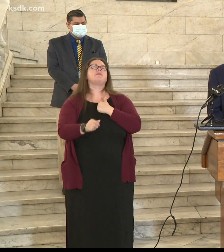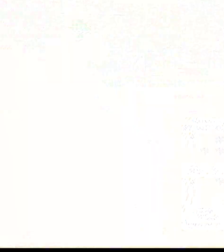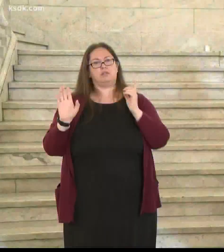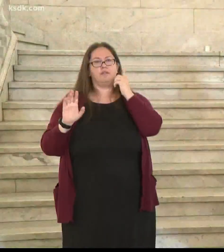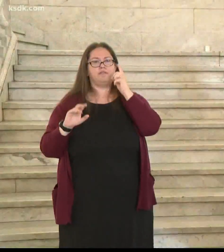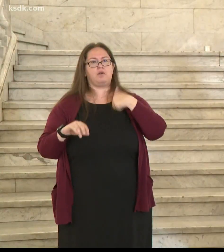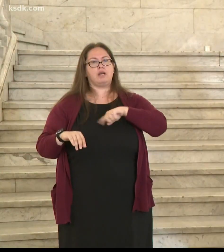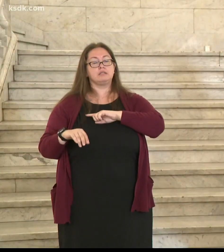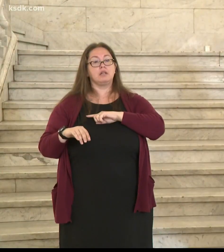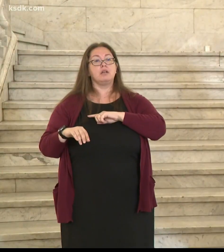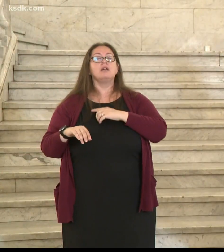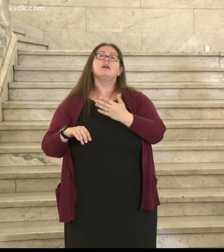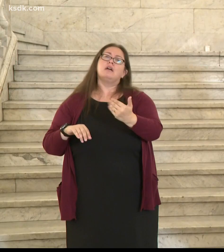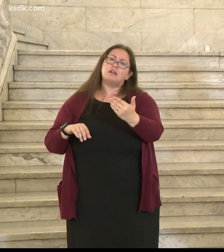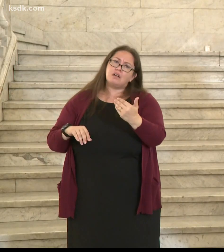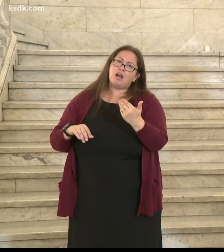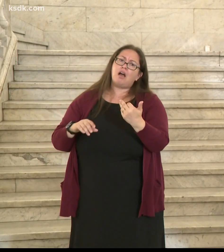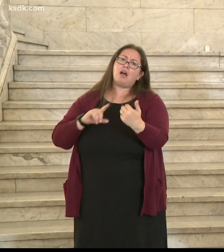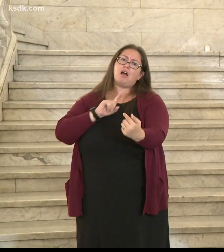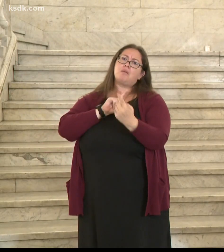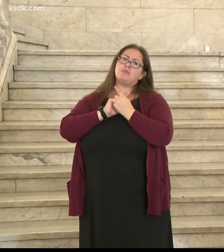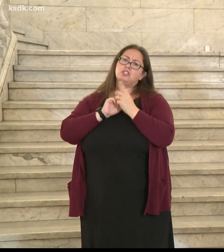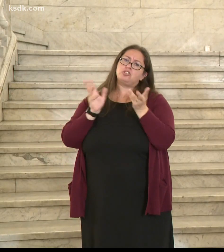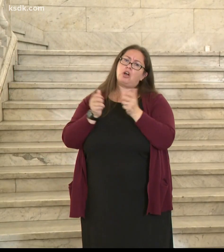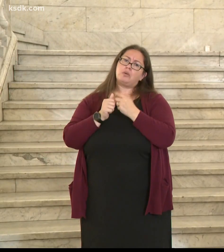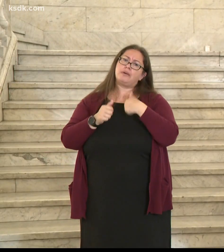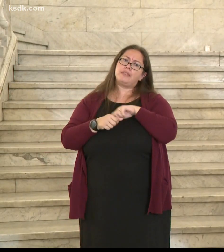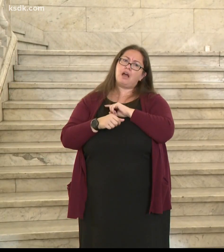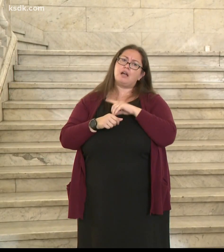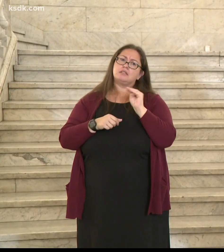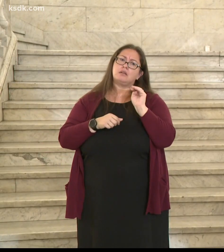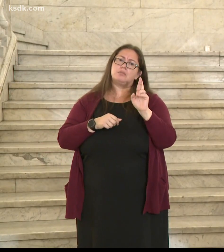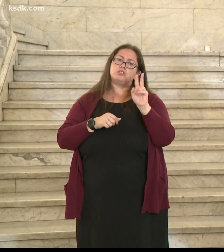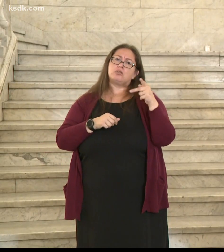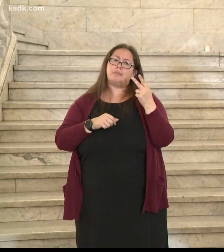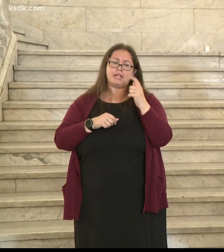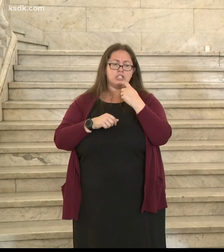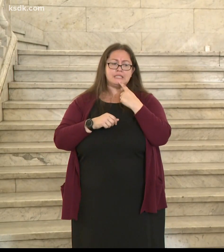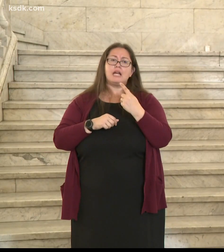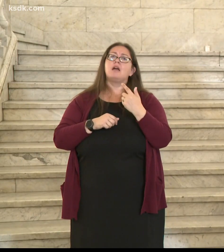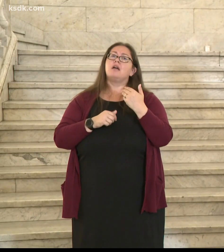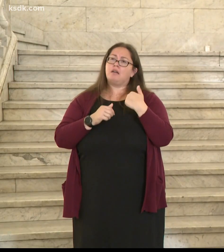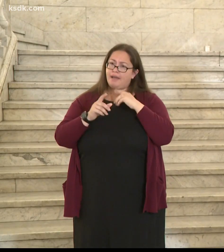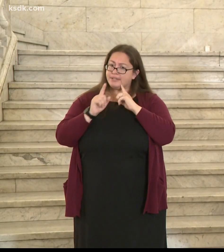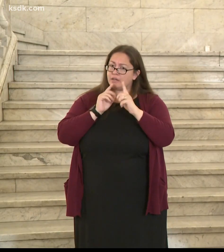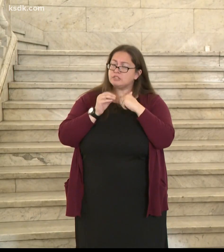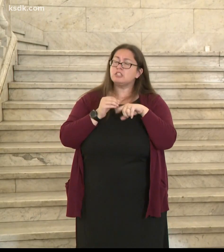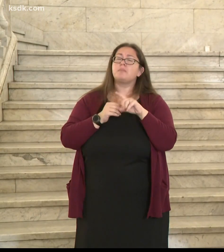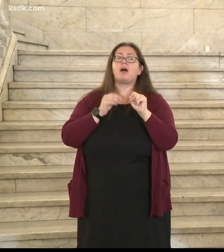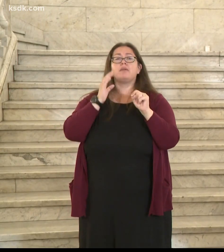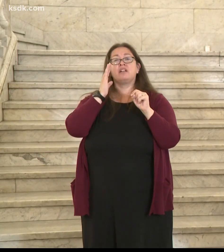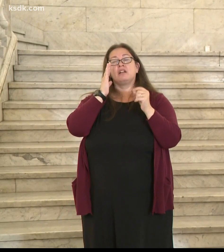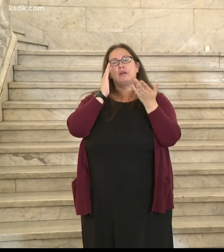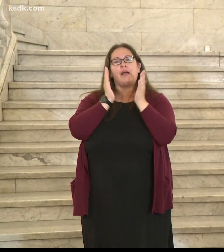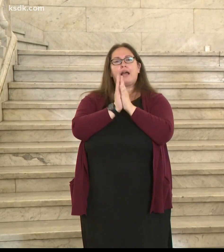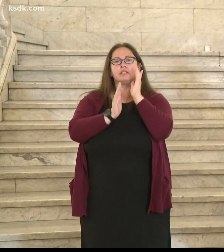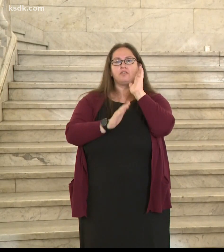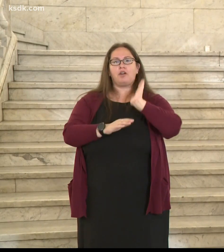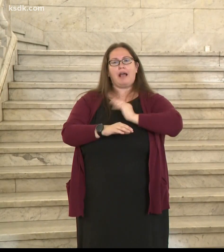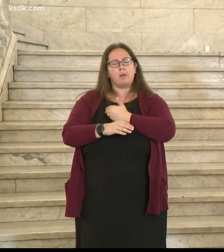GETTING VACCINATED. WE BELIEVE THAT INSTITUTING THIS MASSIVE MANDATE GETTING VACCINATED. WE BELIEVE THAT INSTITUTING THIS MASSIVE MANDATE KEEPS GETTING VACCINATED. WE BELIEVE THAT INSTITUTING THIS MASSIVE MANDATE KEEPS US WE BELIEVE THAT INSTITUTING THIS MASSIVE MANDATE KEEPS US WE BELIEVE THAT INSTITUTING THIS MASSIVE MANDATE KEEPS US ON WE BELIEVE THAT INSTITUTING THIS MASSIVE MANDATE KEEPS US ON TRACK WE BELIEVE THAT INSTITUTING THIS MASSIVE MANDATE KEEPS US ON TRACK AS WE BELIEVE THAT INSTITUTING THIS MASSIVE MANDATE KEEPS US ON TRACK AS MUCH WE BELIEVE THAT INSTITUTING THIS MASSIVE MANDATE KEEPS US ON TRACK AS MUCH AS WE BELIEVE THAT INSTITUTING THIS MASSIVE MANDATE KEEPS US ON TRACK AS MUCH AS POSSIBLE THIS MASSIVE MANDATE KEEPS US ON TRACK AS MUCH AS POSSIBLE THIS MASSIVE MANDATE KEEPS US ON TRACK AS MUCH AS POSSIBLE AVOIDING THIS MASSIVE MANDATE KEEPS US ON TRACK AS MUCH AS POSSIBLE AVOIDING ANY THIS MASSIVE MANDATE KEEPS US ON TRACK AS MUCH AS POSSIBLE AVOIDING ANY OTHER THIS MASSIVE MANDATE KEEPS US ON TRACK AS MUCH AS POSSIBLE AVOIDING ANY OTHER RESTRICTIONS ON TRACK AS MUCH AS POSSIBLE AVOIDING ANY OTHER RESTRICTIONS ON TRACK AS MUCH AS POSSIBLE AVOIDING ANY OTHER RESTRICTIONS IN ON TRACK AS MUCH AS POSSIBLE AVOIDING ANY OTHER RESTRICTIONS IN OUR ON TRACK AS MUCH AS POSSIBLE AVOIDING ANY OTHER RESTRICTIONS IN OUR COMMUNITY. AVOIDING ANY OTHER RESTRICTIONS IN OUR COMMUNITY. AVOIDING ANY OTHER RESTRICTIONS IN OUR COMMUNITY. COME AVOIDING ANY OTHER RESTRICTIONS IN OUR COMMUNITY. COME TO AVOIDING ANY OTHER RESTRICTIONS IN OUR COMMUNITY. COME TO US AVOIDING ANY OTHER RESTRICTIONS IN OUR COMMUNITY. COME TO US MR. AVOIDING ANY OTHER RESTRICTIONS IN OUR COMMUNITY. COME TO US MR. PAGE.